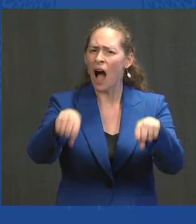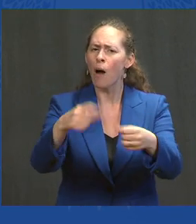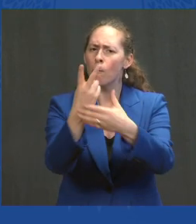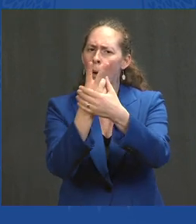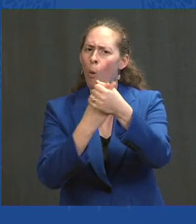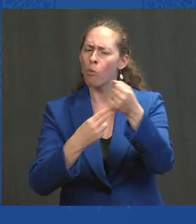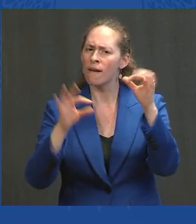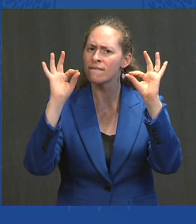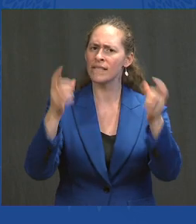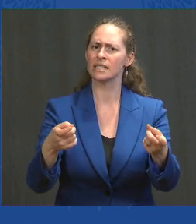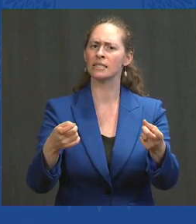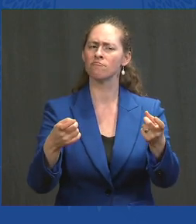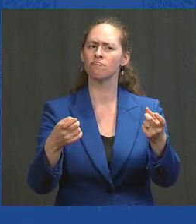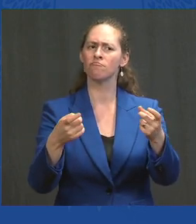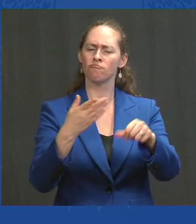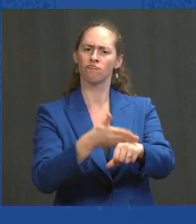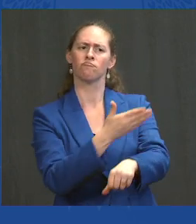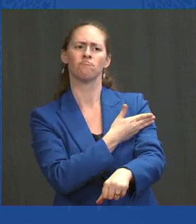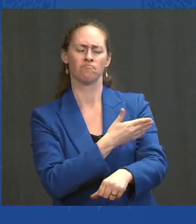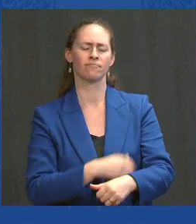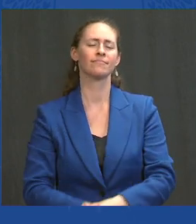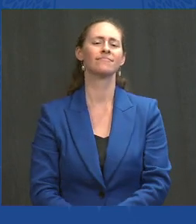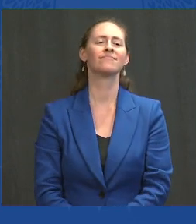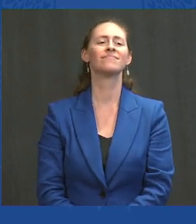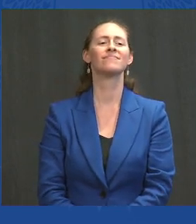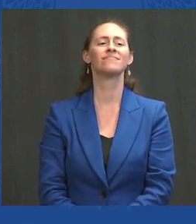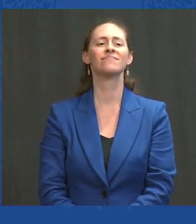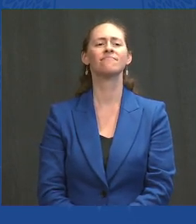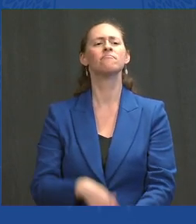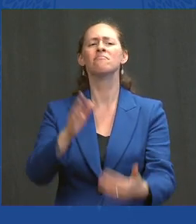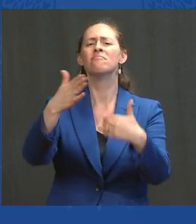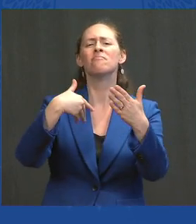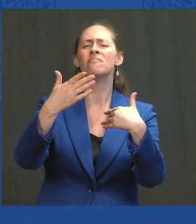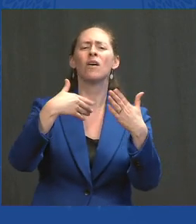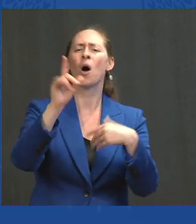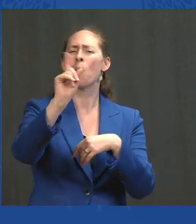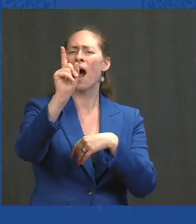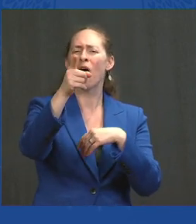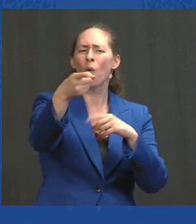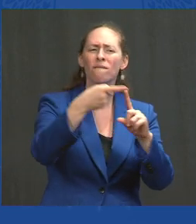I'll close with this: No matter where you come from or the culture that has made us,